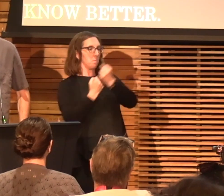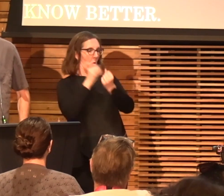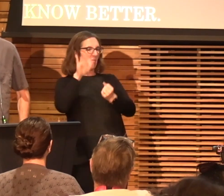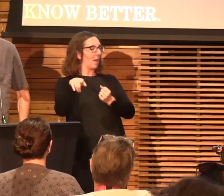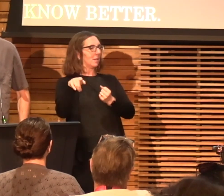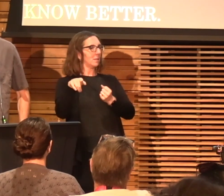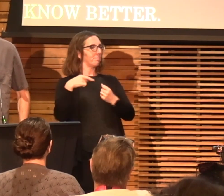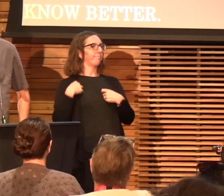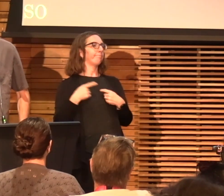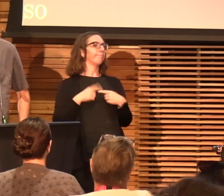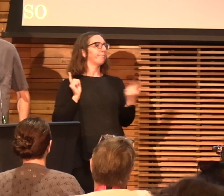So,